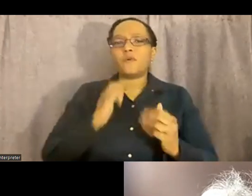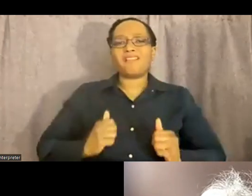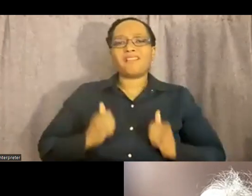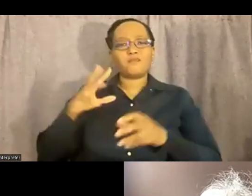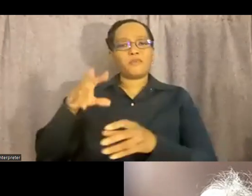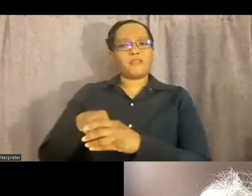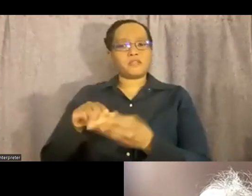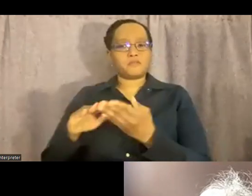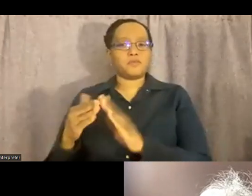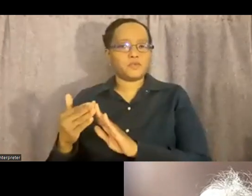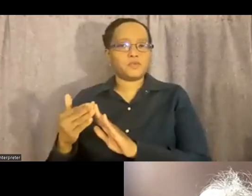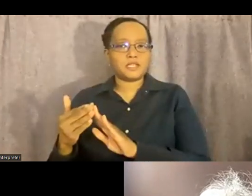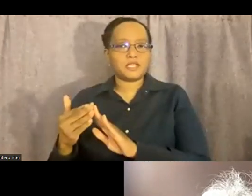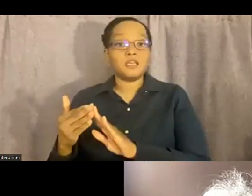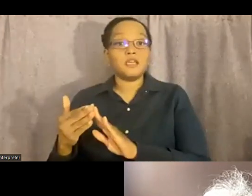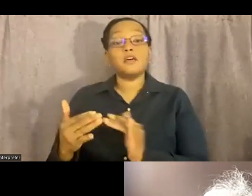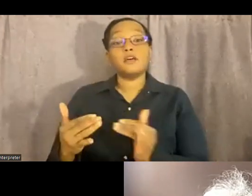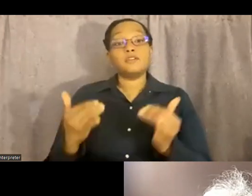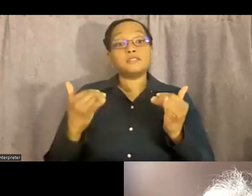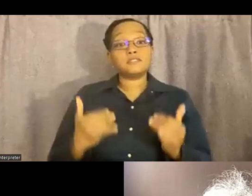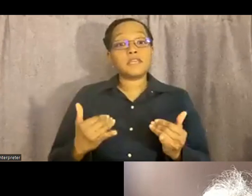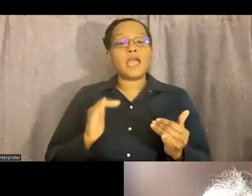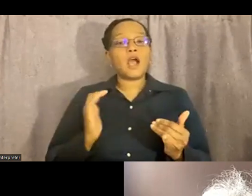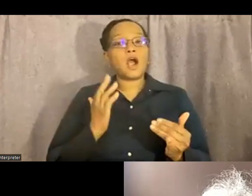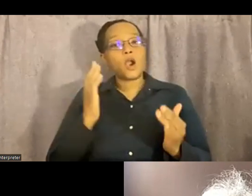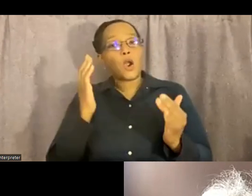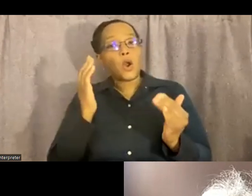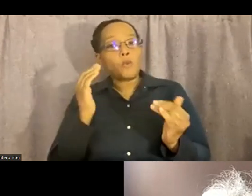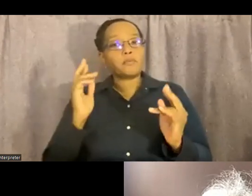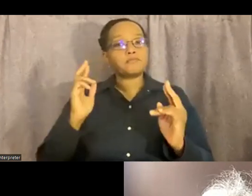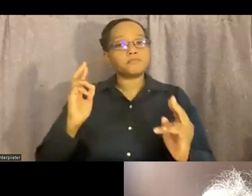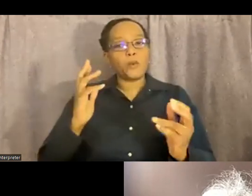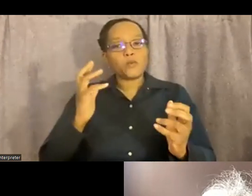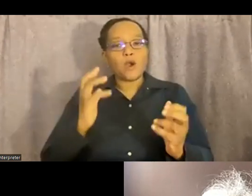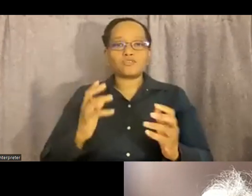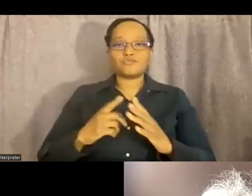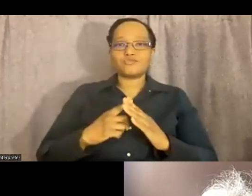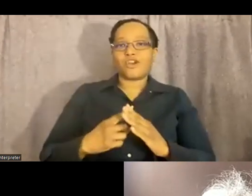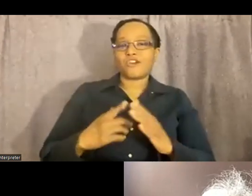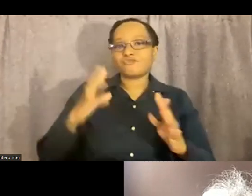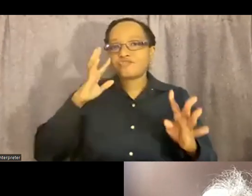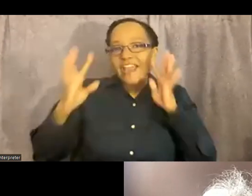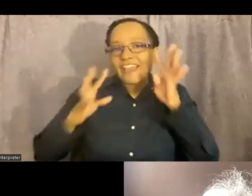So today, we are hoping to spark some creative and innovative thinking and problem-solving